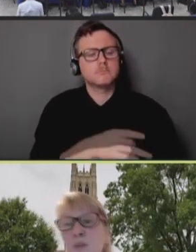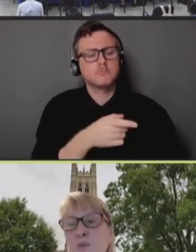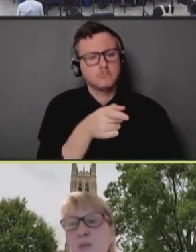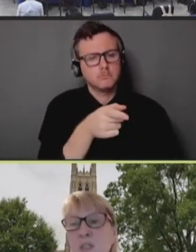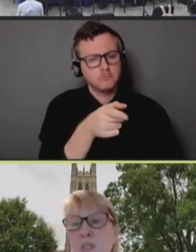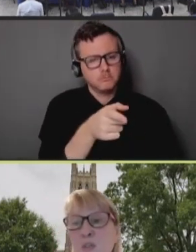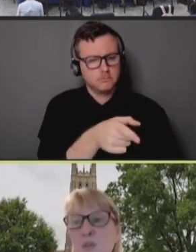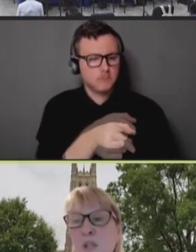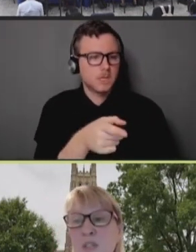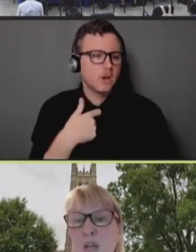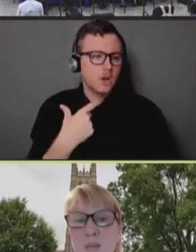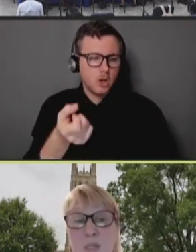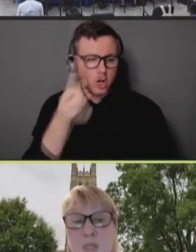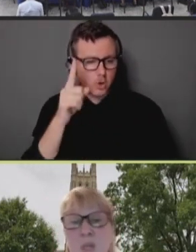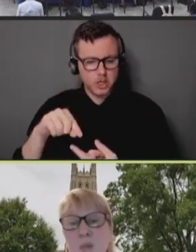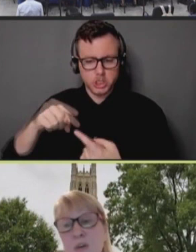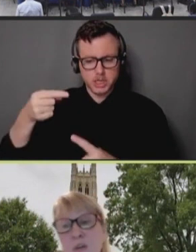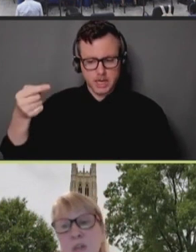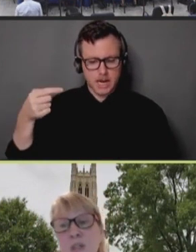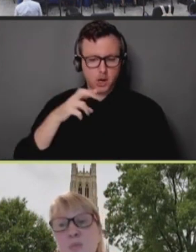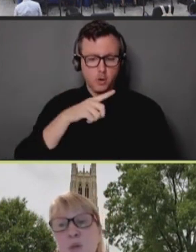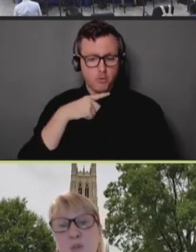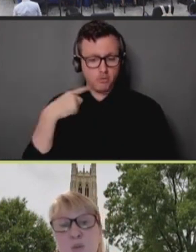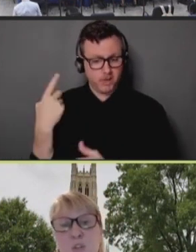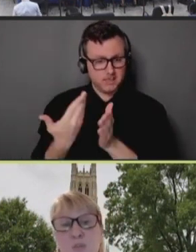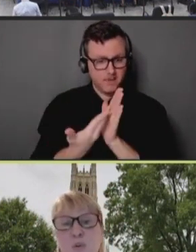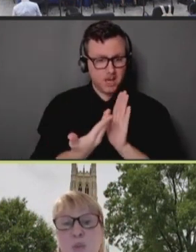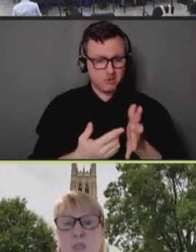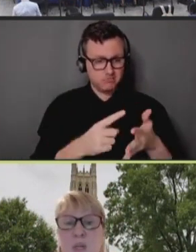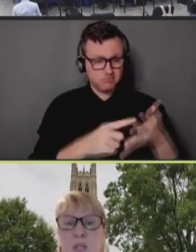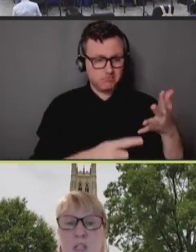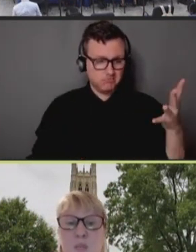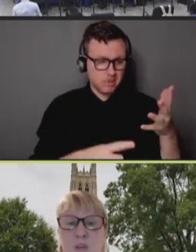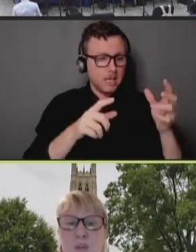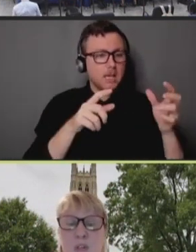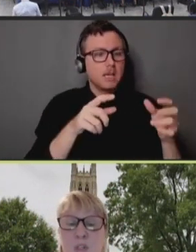of vaccines on Alzheimer's providing opportunity for personalized prevention.